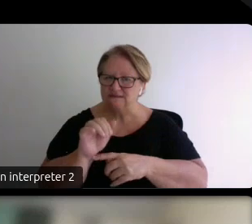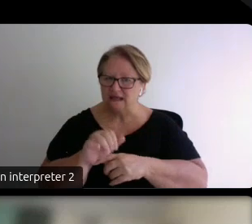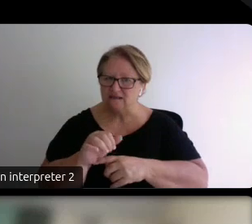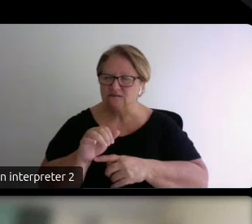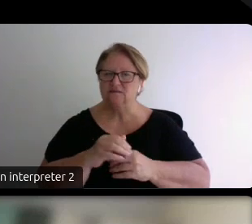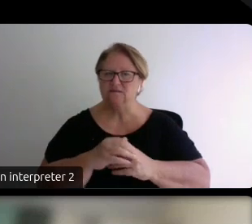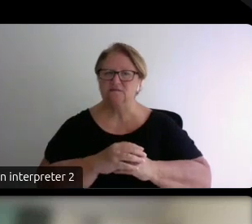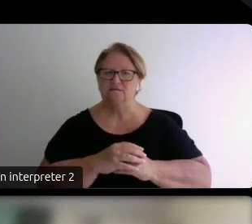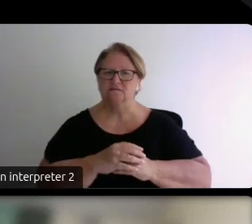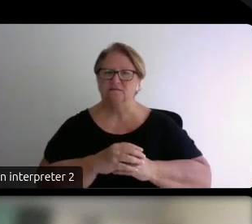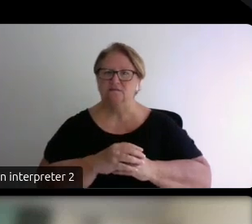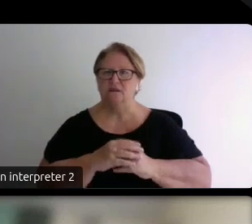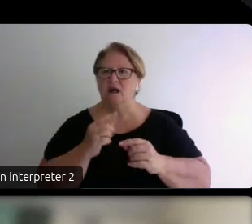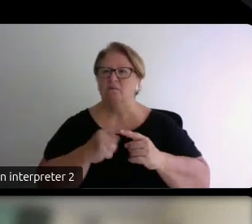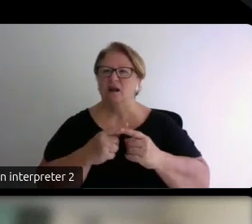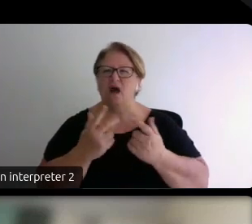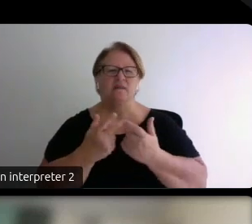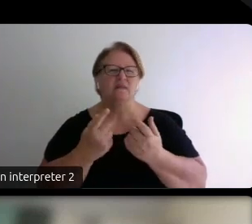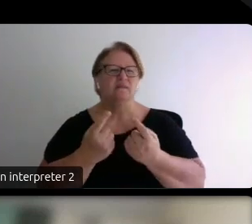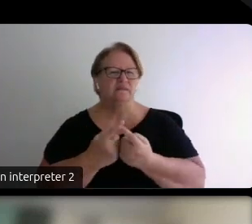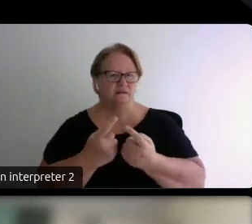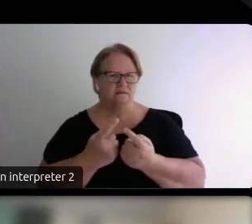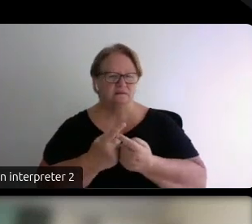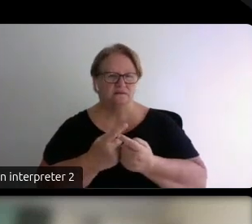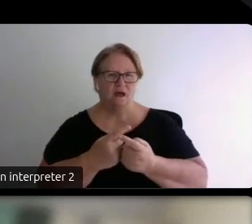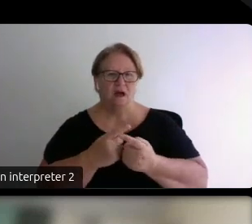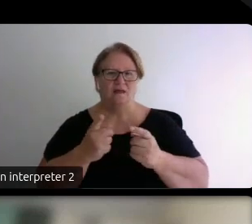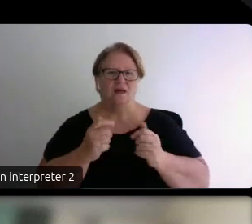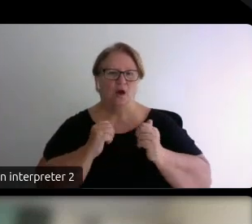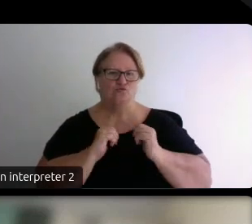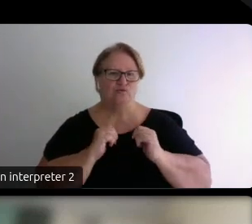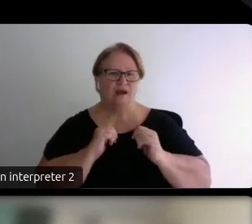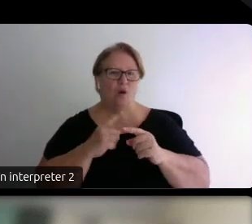other different things that we would look at. The training does only go for around about 45 minutes